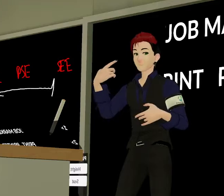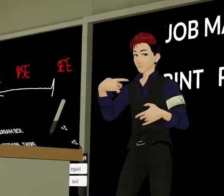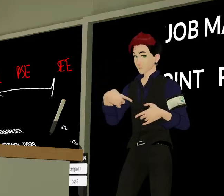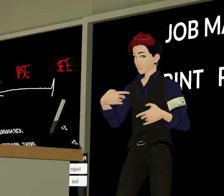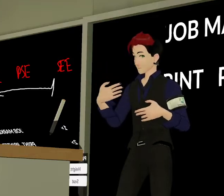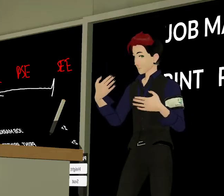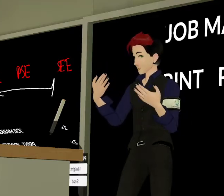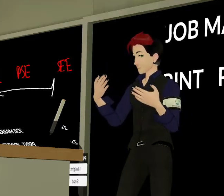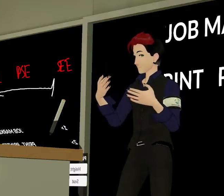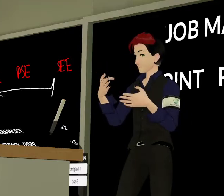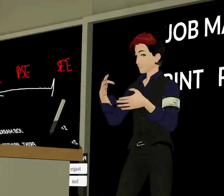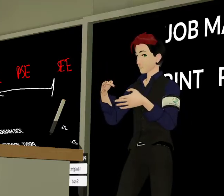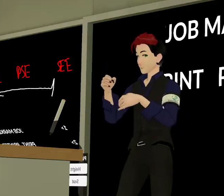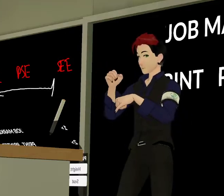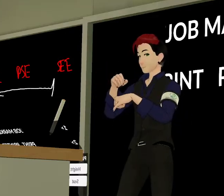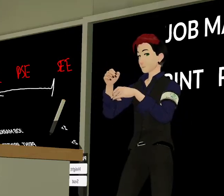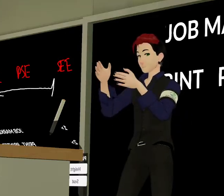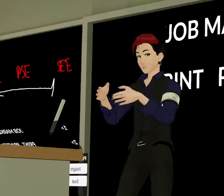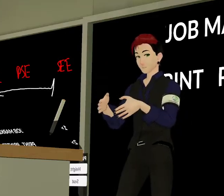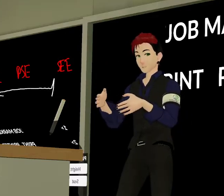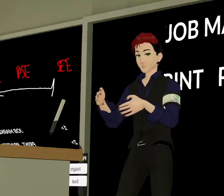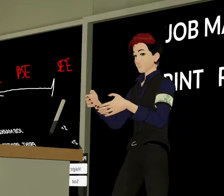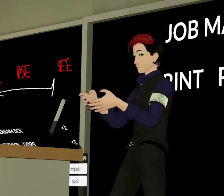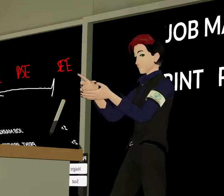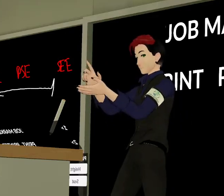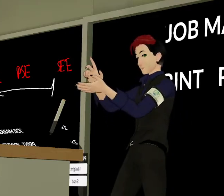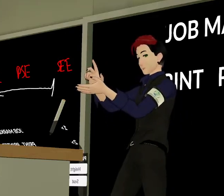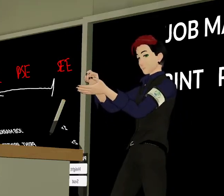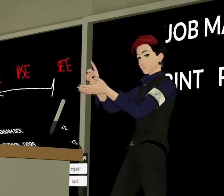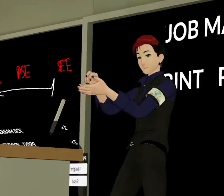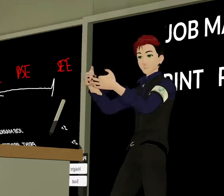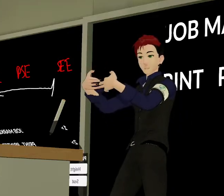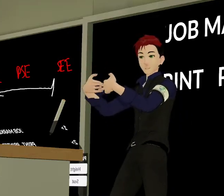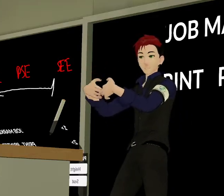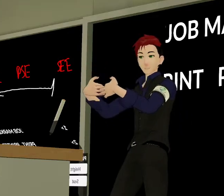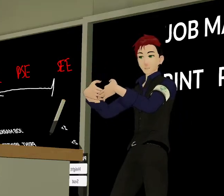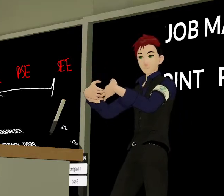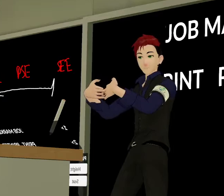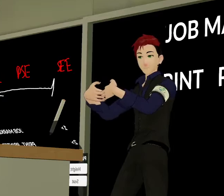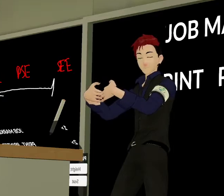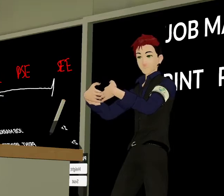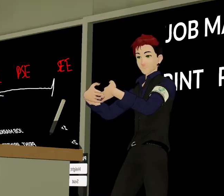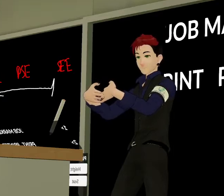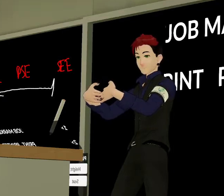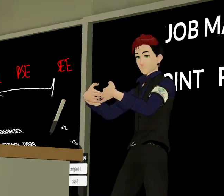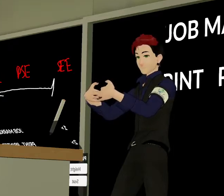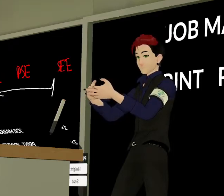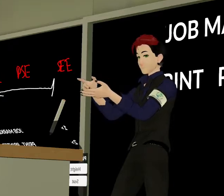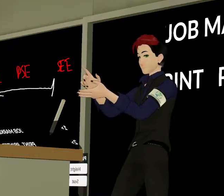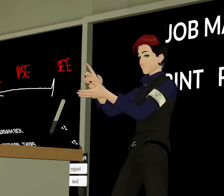so for me instead of a job marker I'm going to say print machine